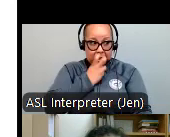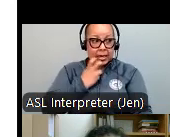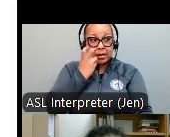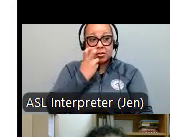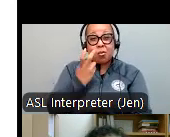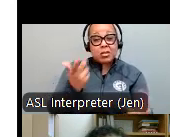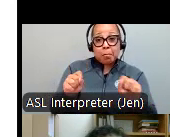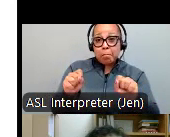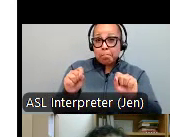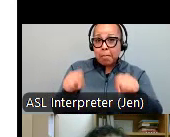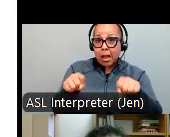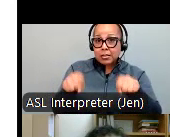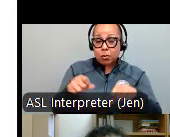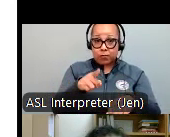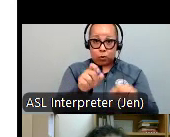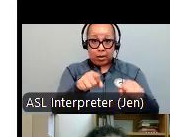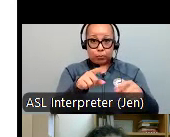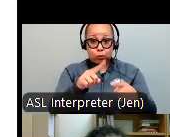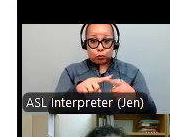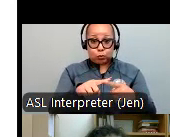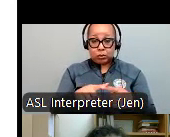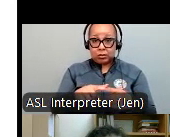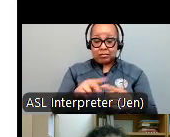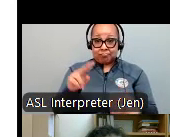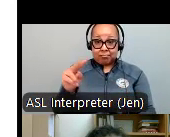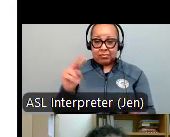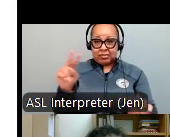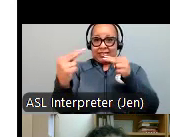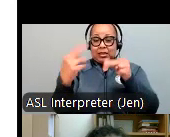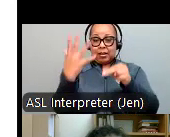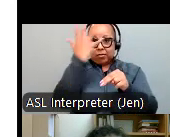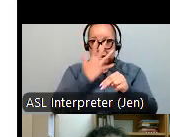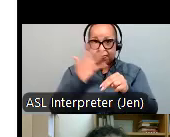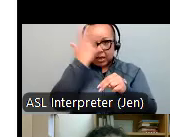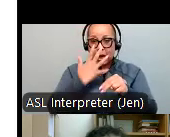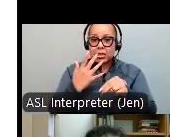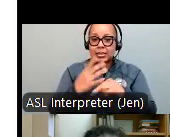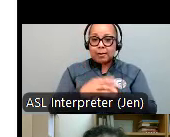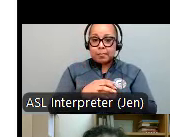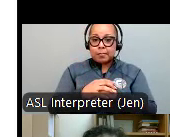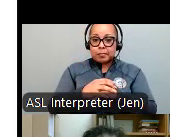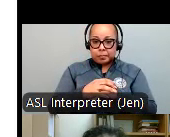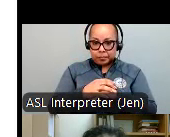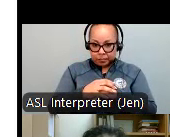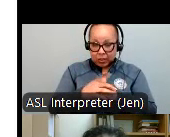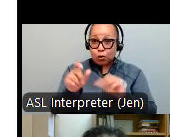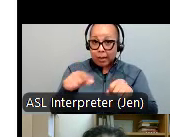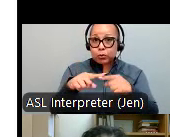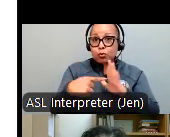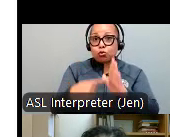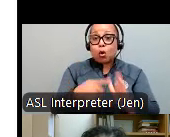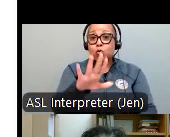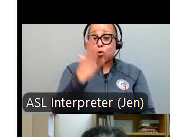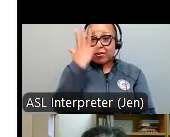possible if you are able to see their face--if you're able to show your face, that they will be